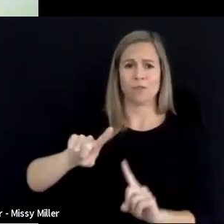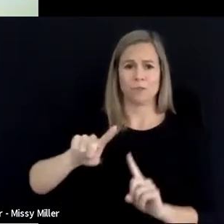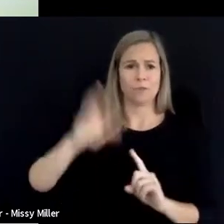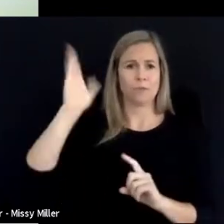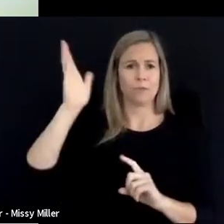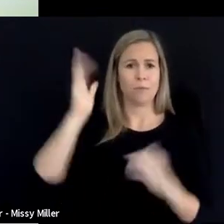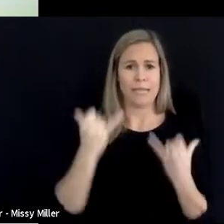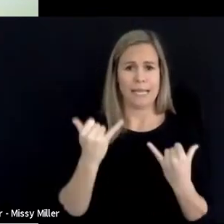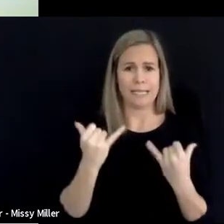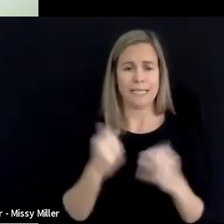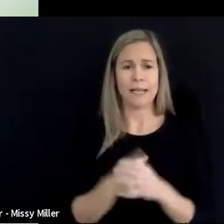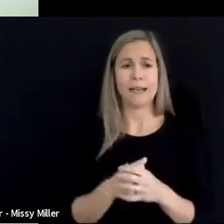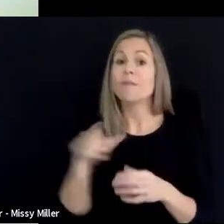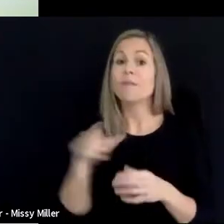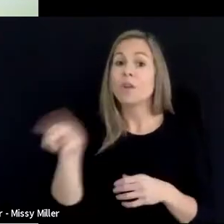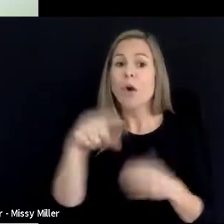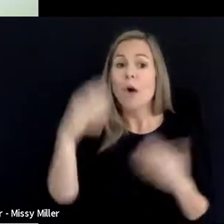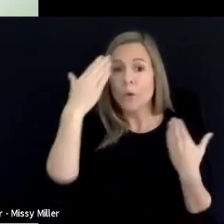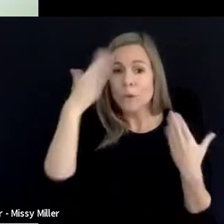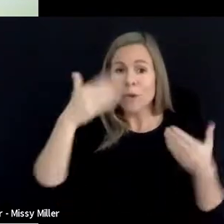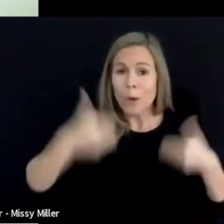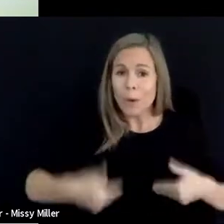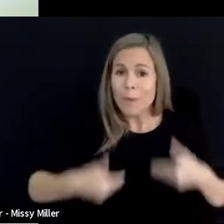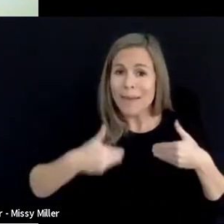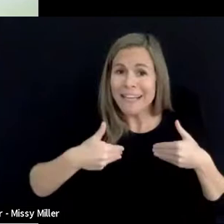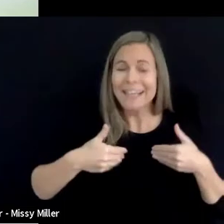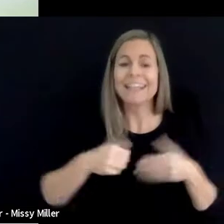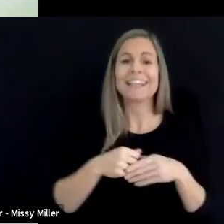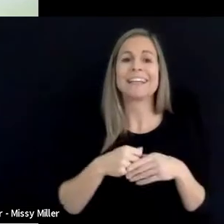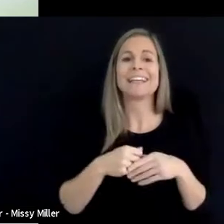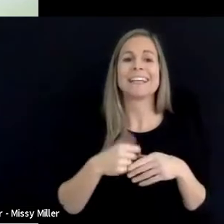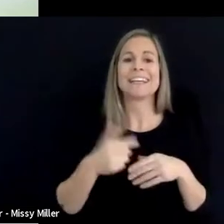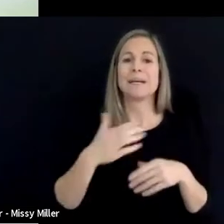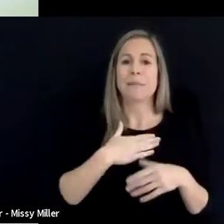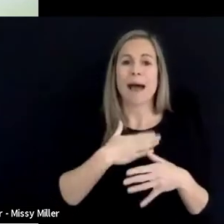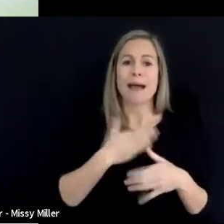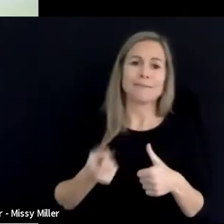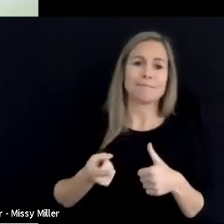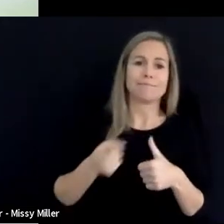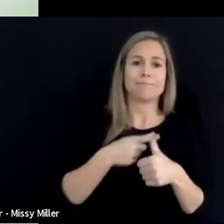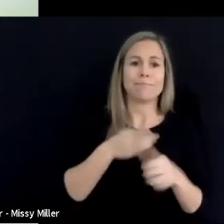For those who don't know me or anything about me, my main expertise is in the area of charge syndrome